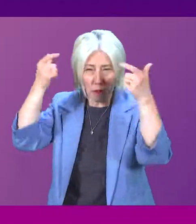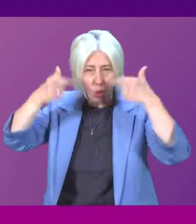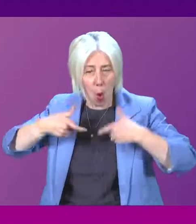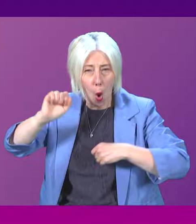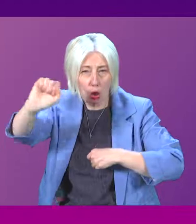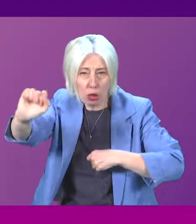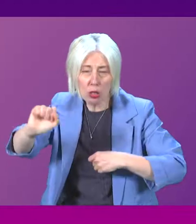in leading the inquiry.